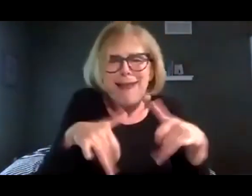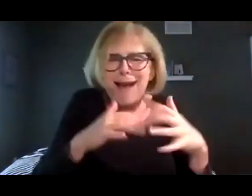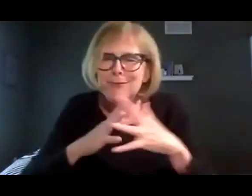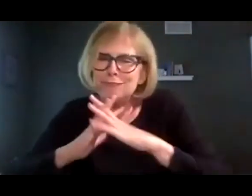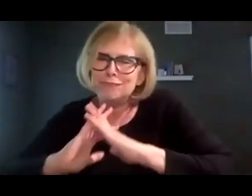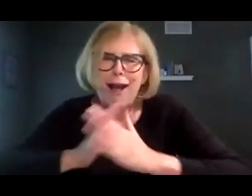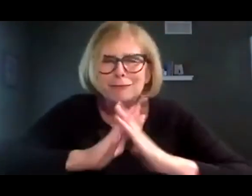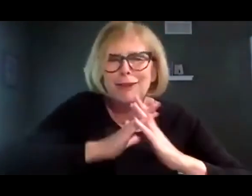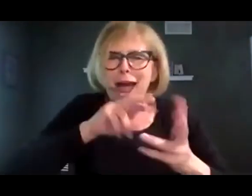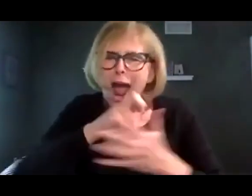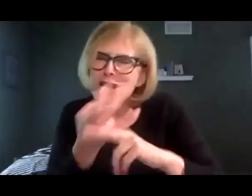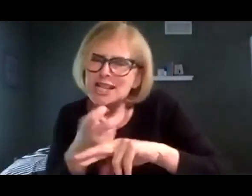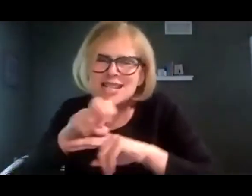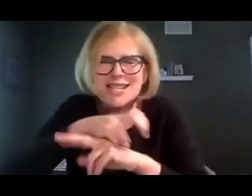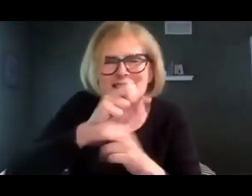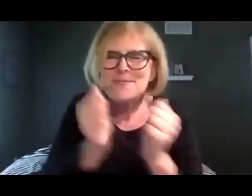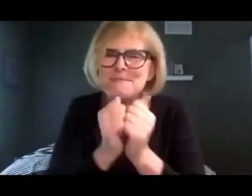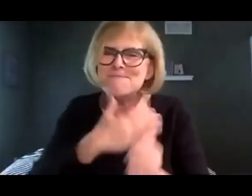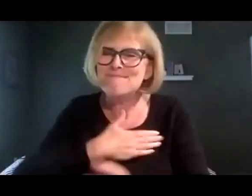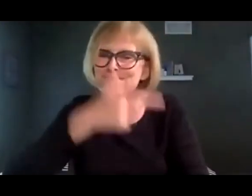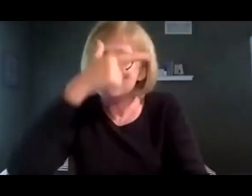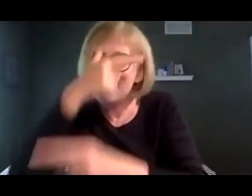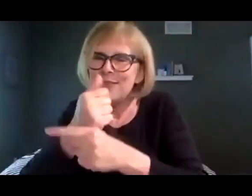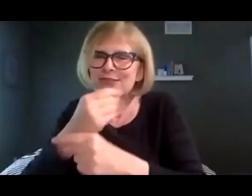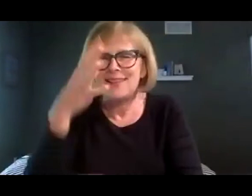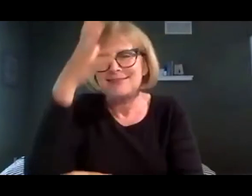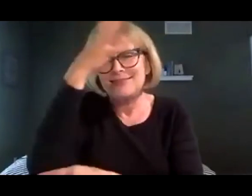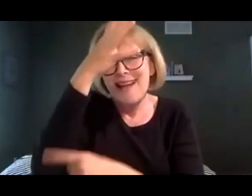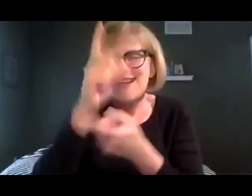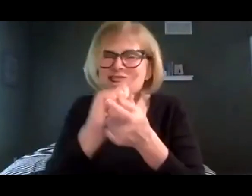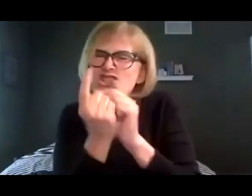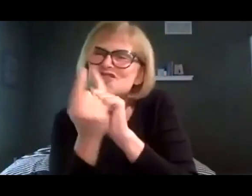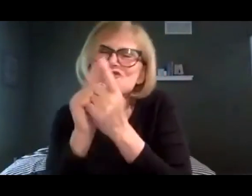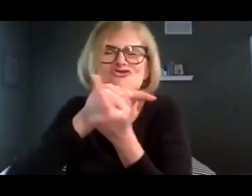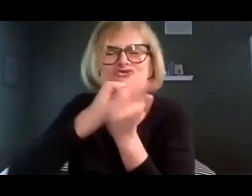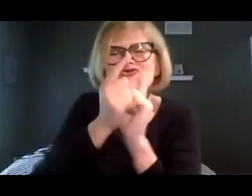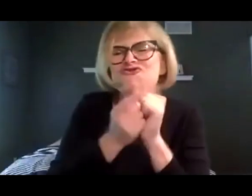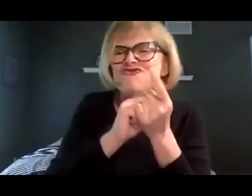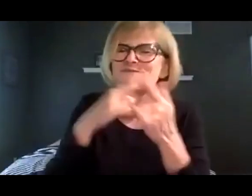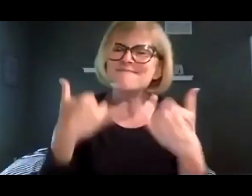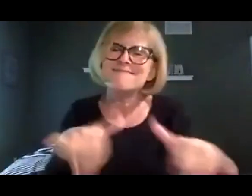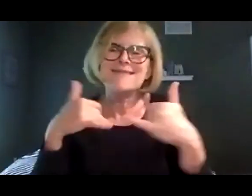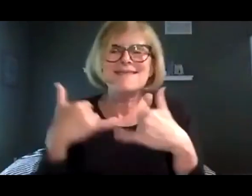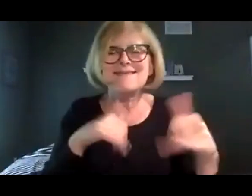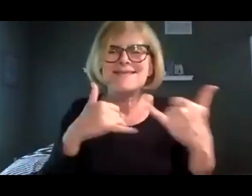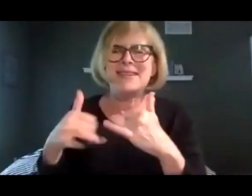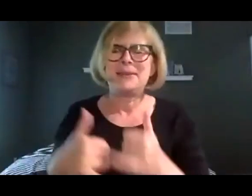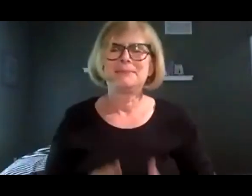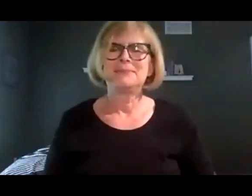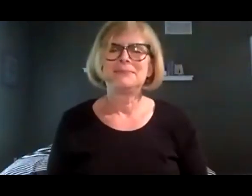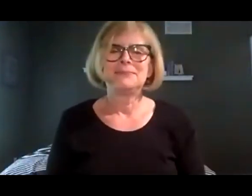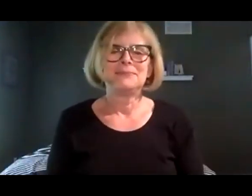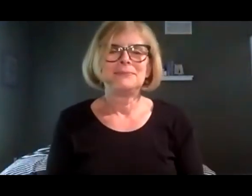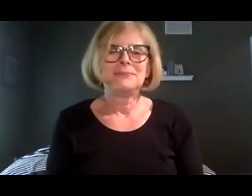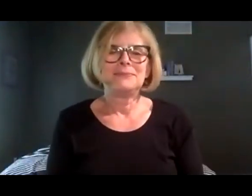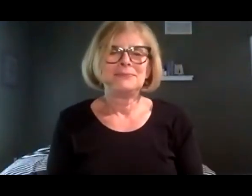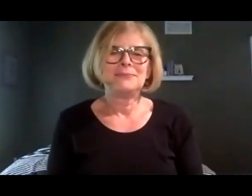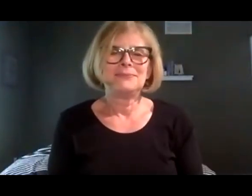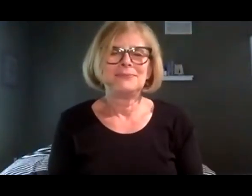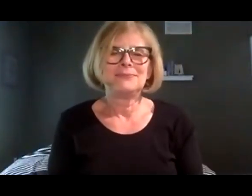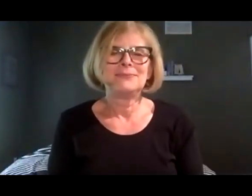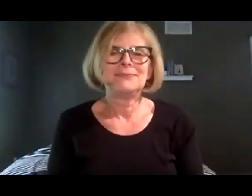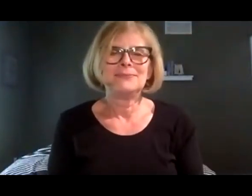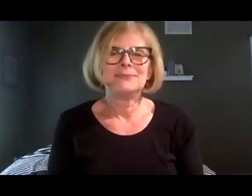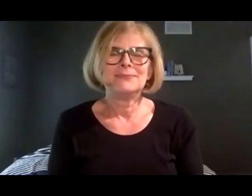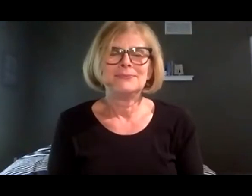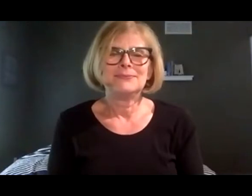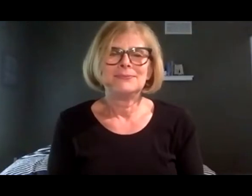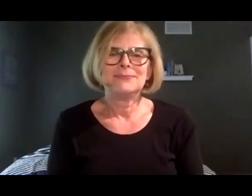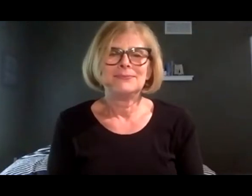Even with these things, nothing can stop me. I love to wrestle with my brothers and daddy.